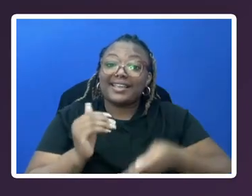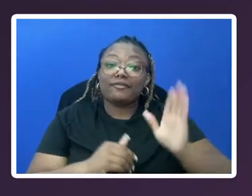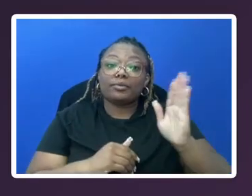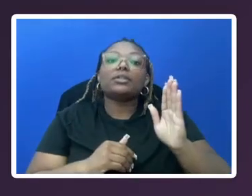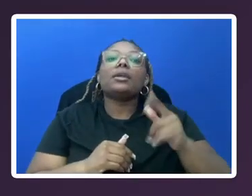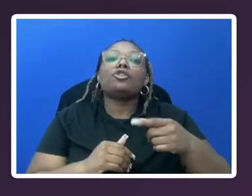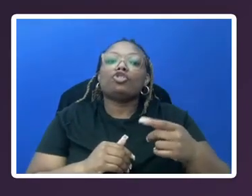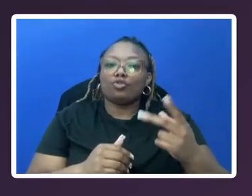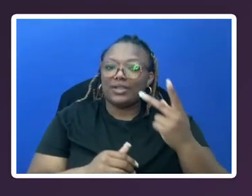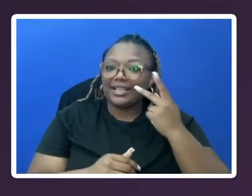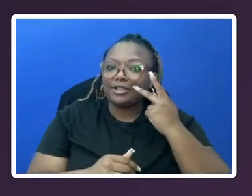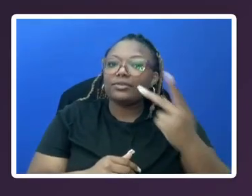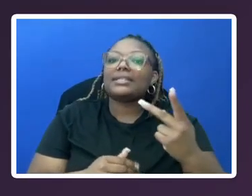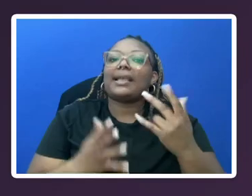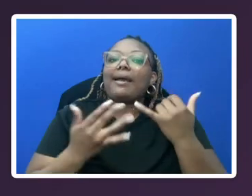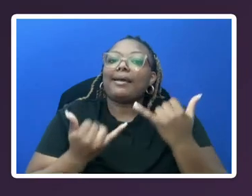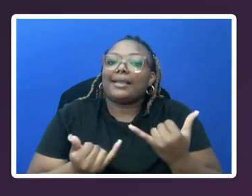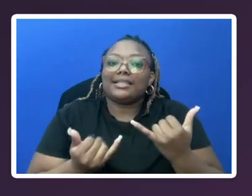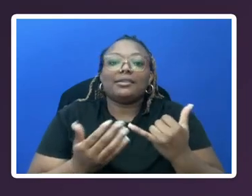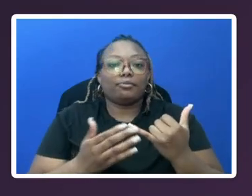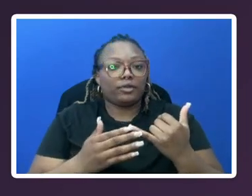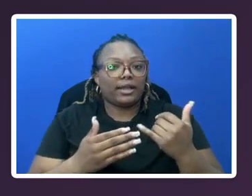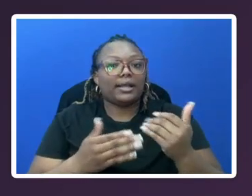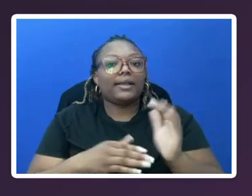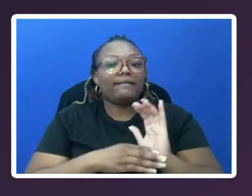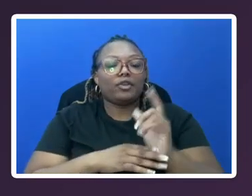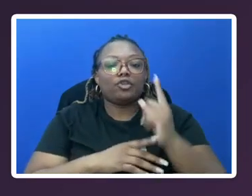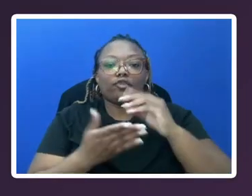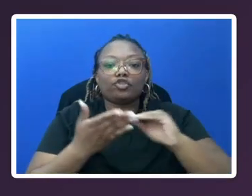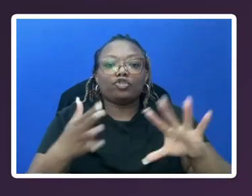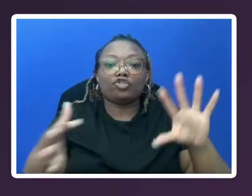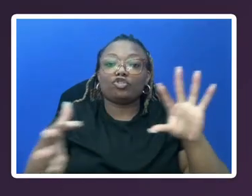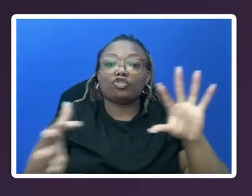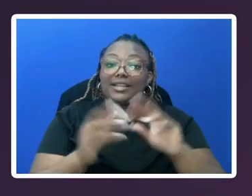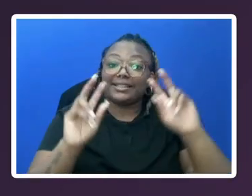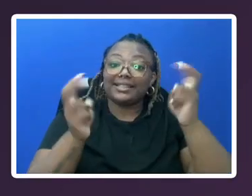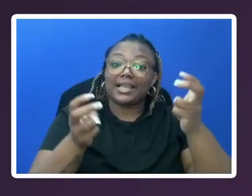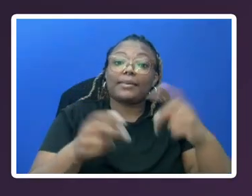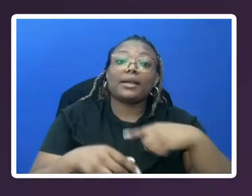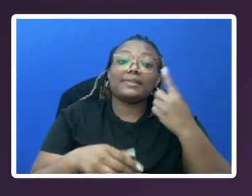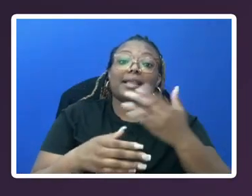video for students to connect the topic of telling better stories to the present